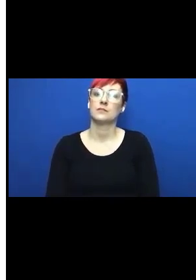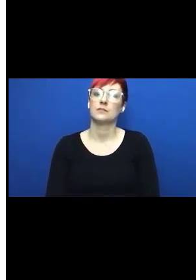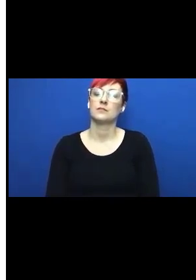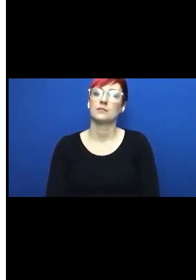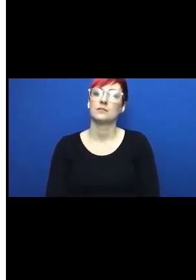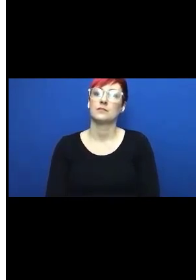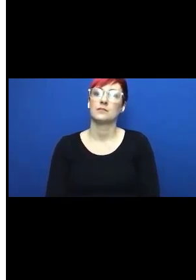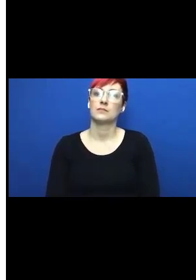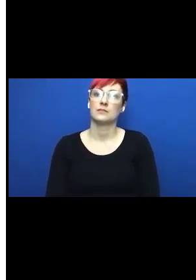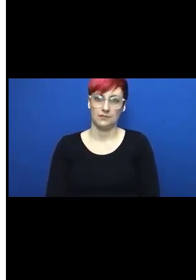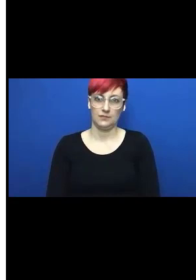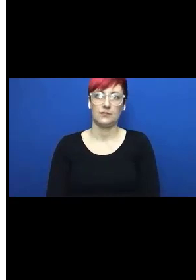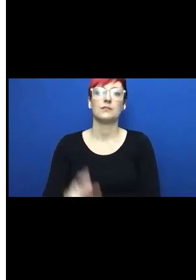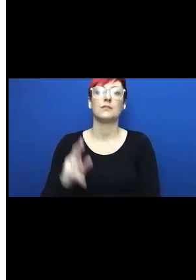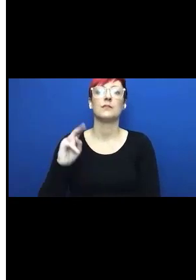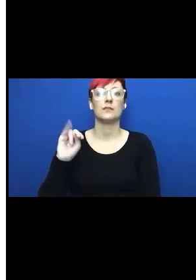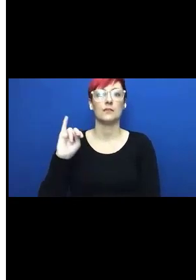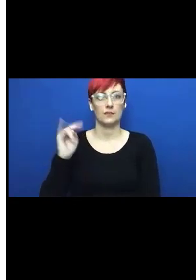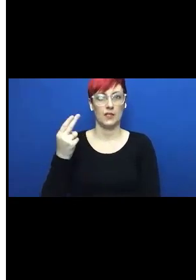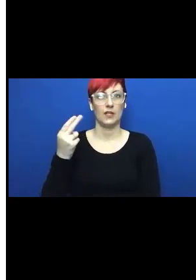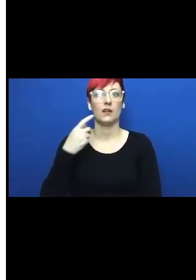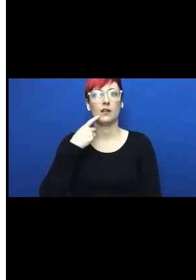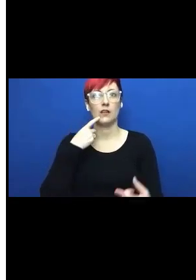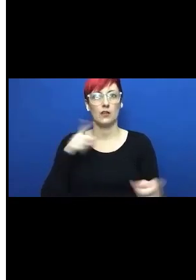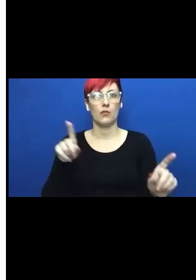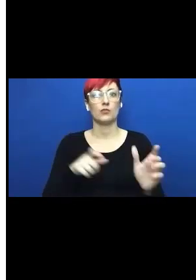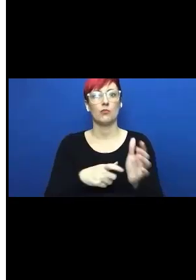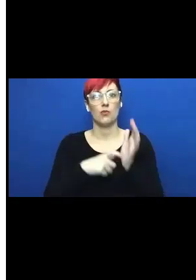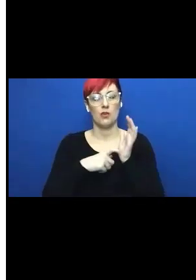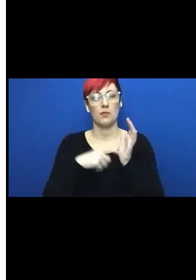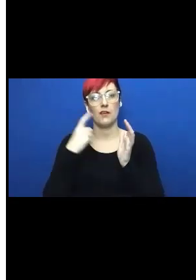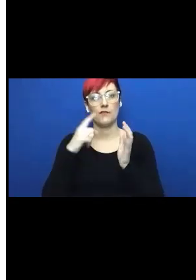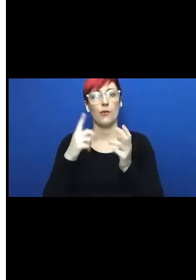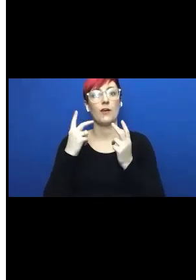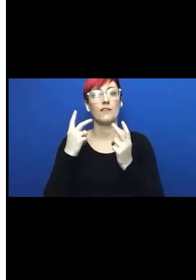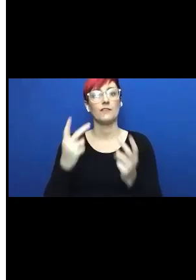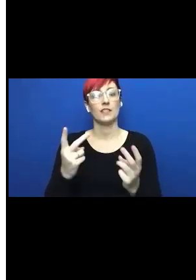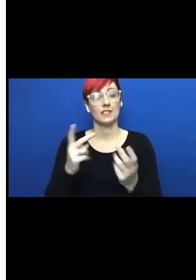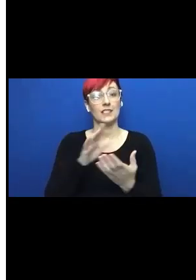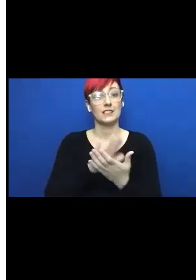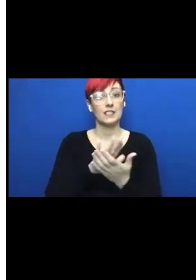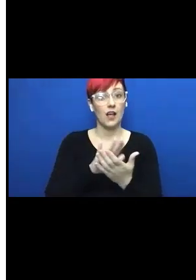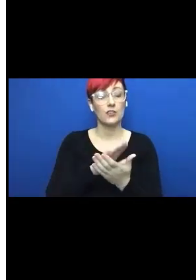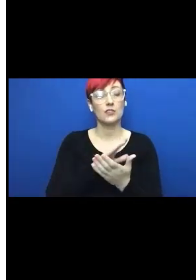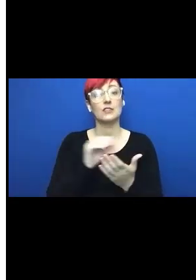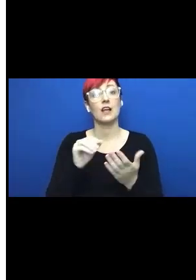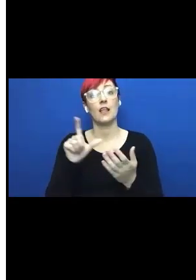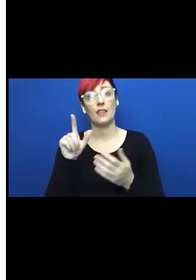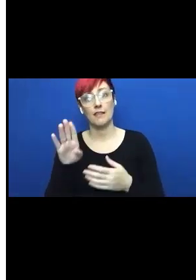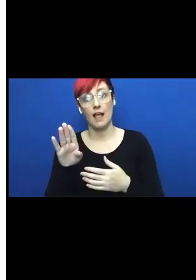NIH's disclosure requirement for visiting scholars and labs and funded by an external entity,